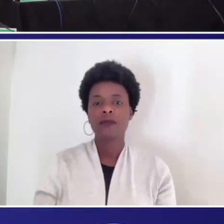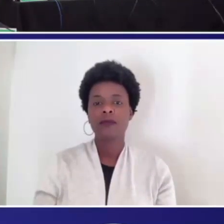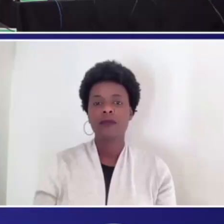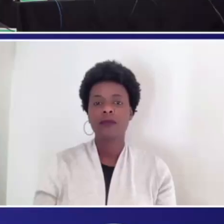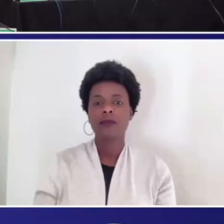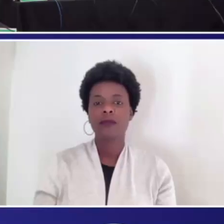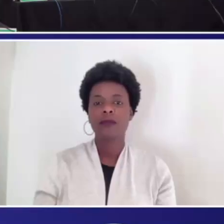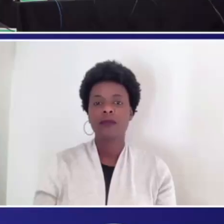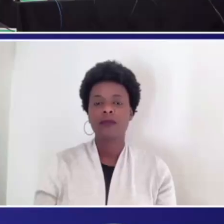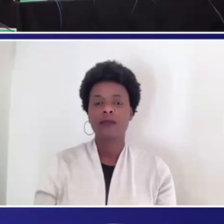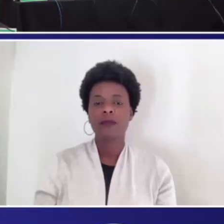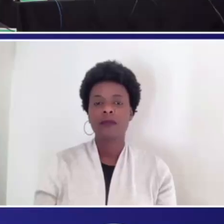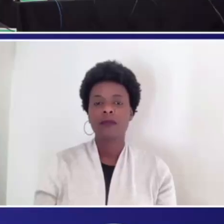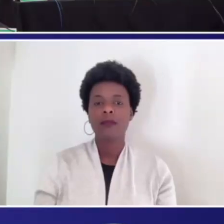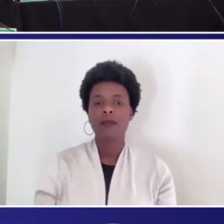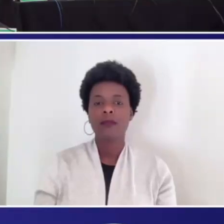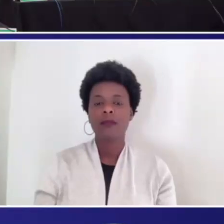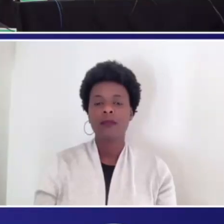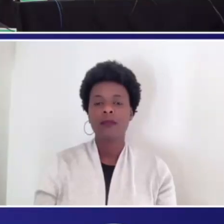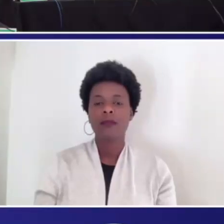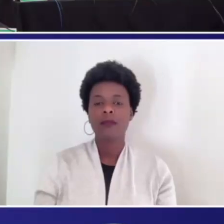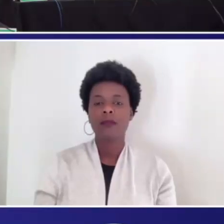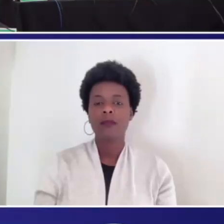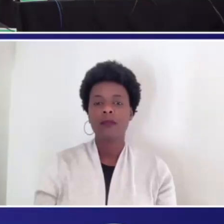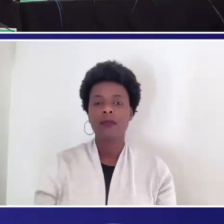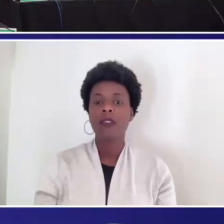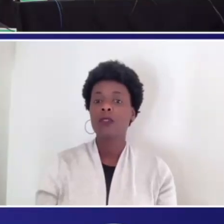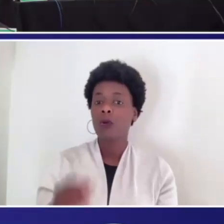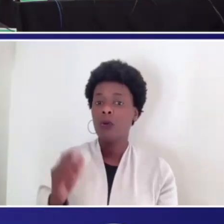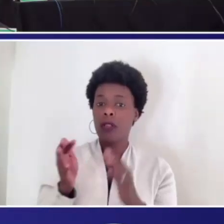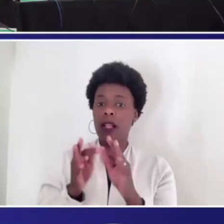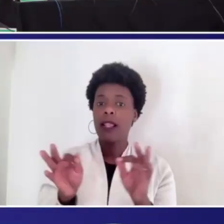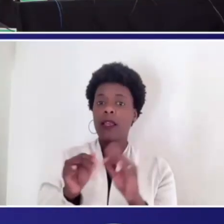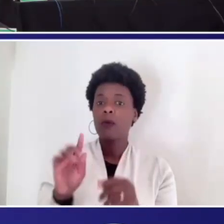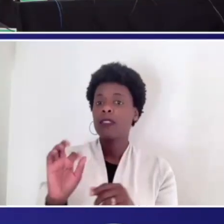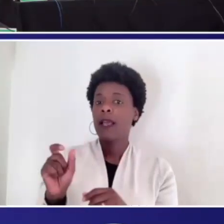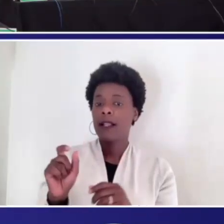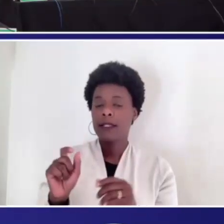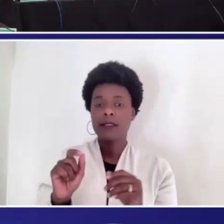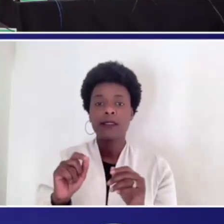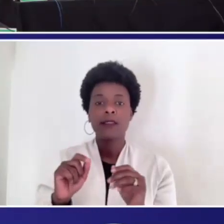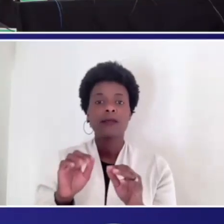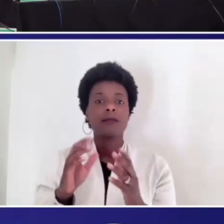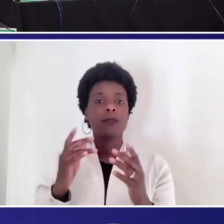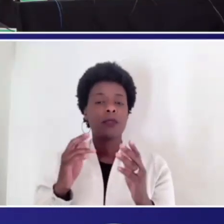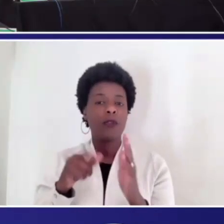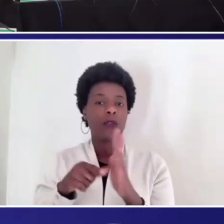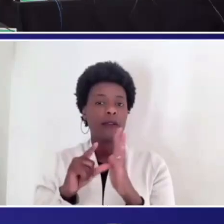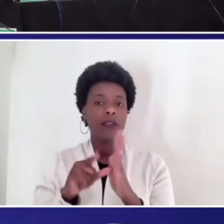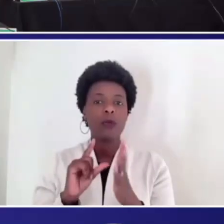and the language that Alex reviewed talks about the different levels. There's three